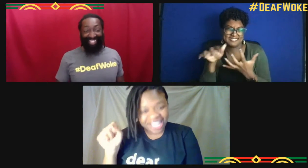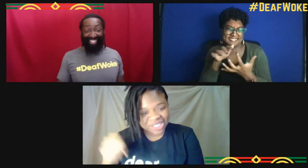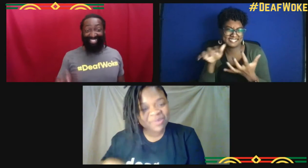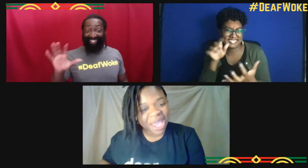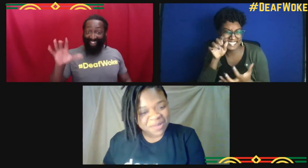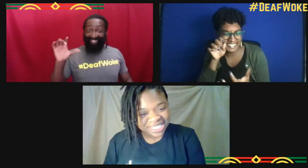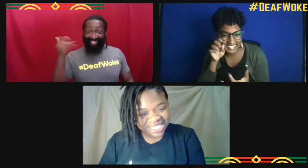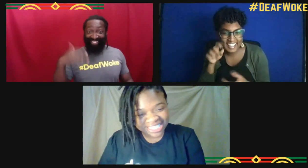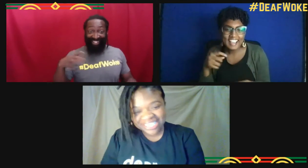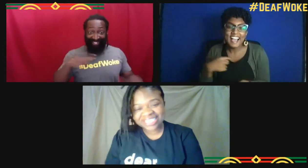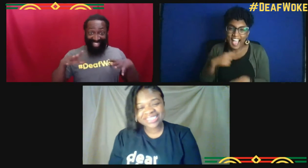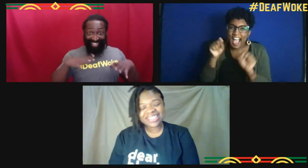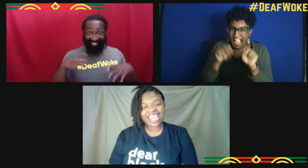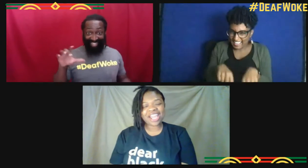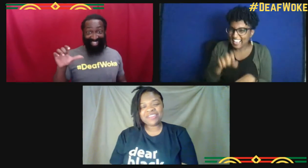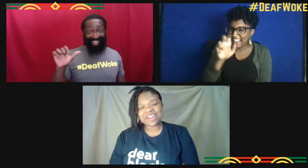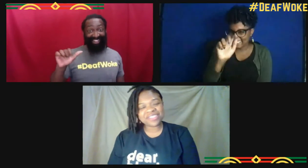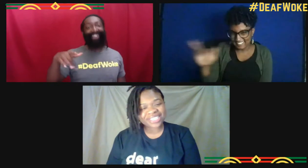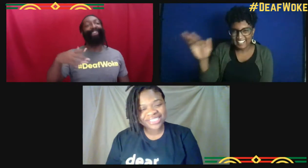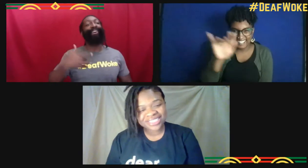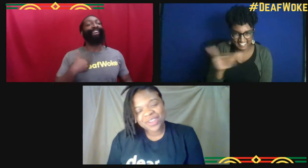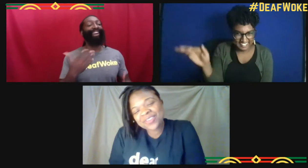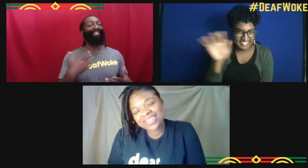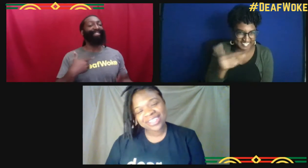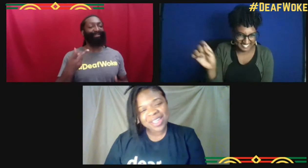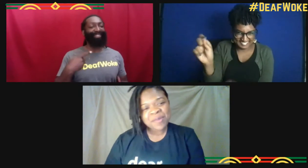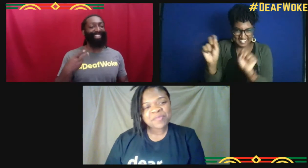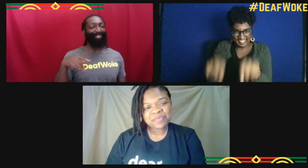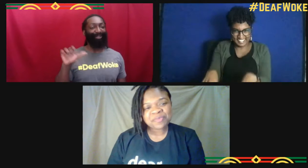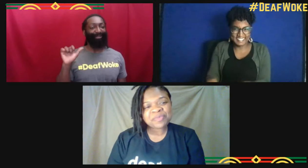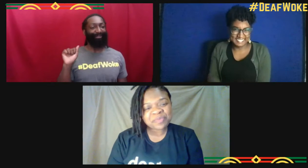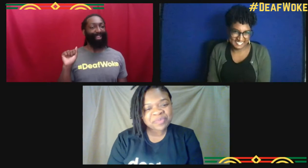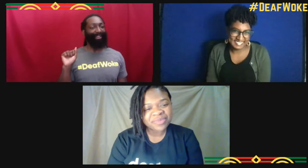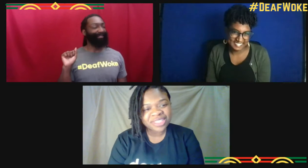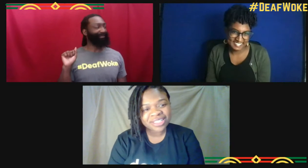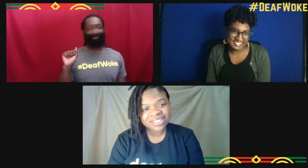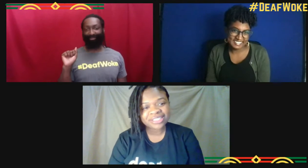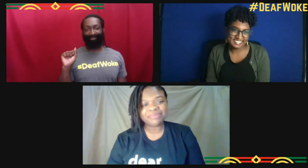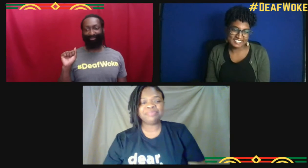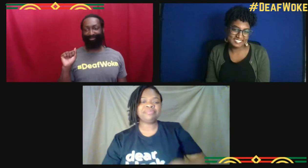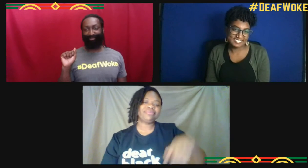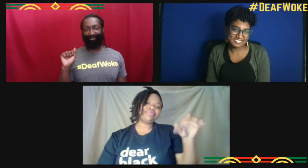I can, I can do the A B Cs. I can have a conversation so. Some come on let's do it here we go, come on